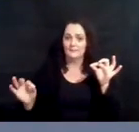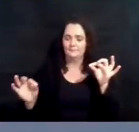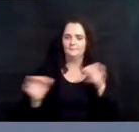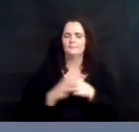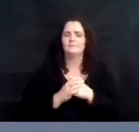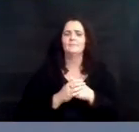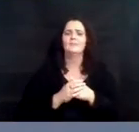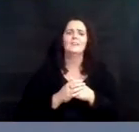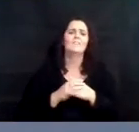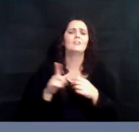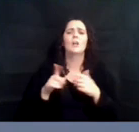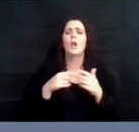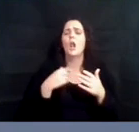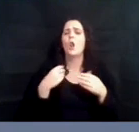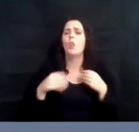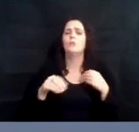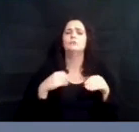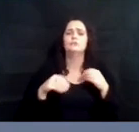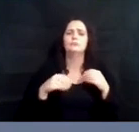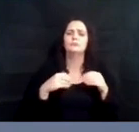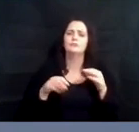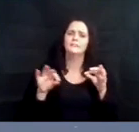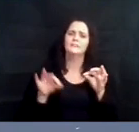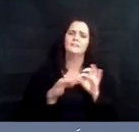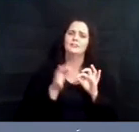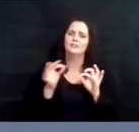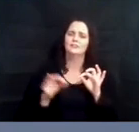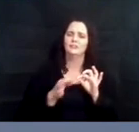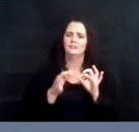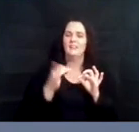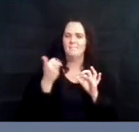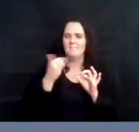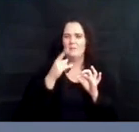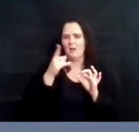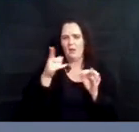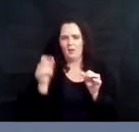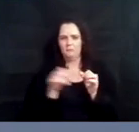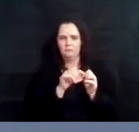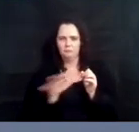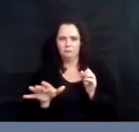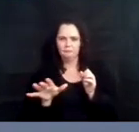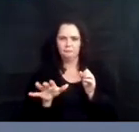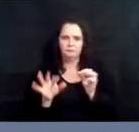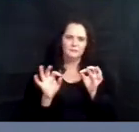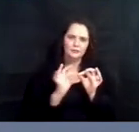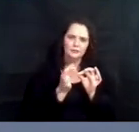Now, for those of you out there that are quite good with a needle and thread, you might have some thoughts about doing some